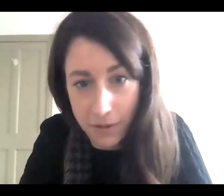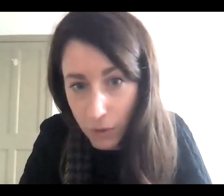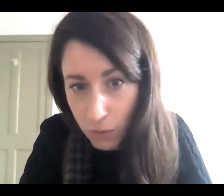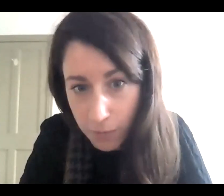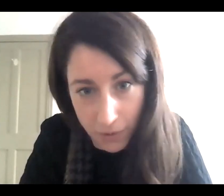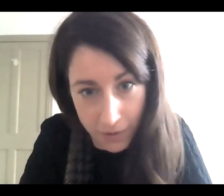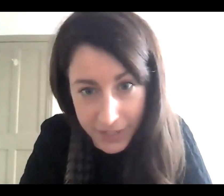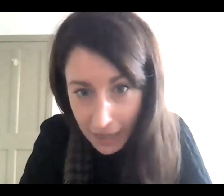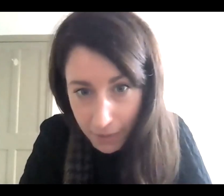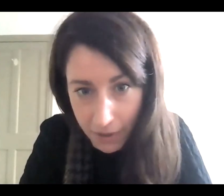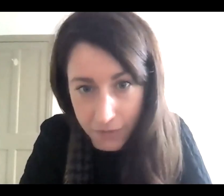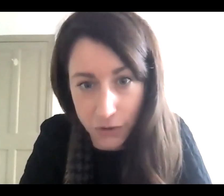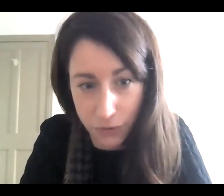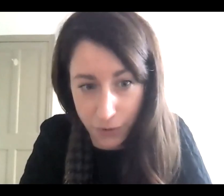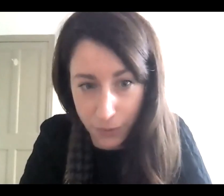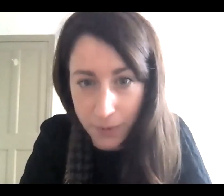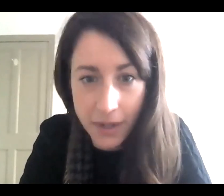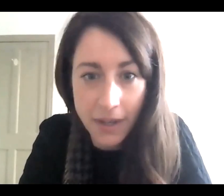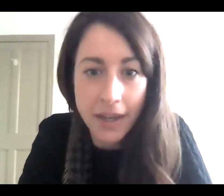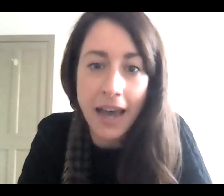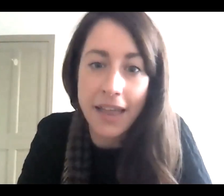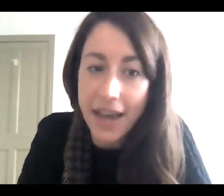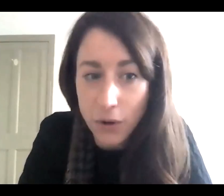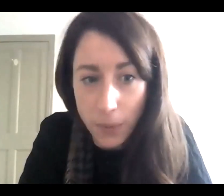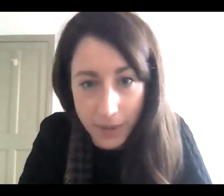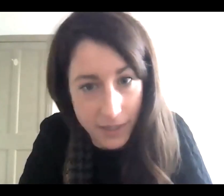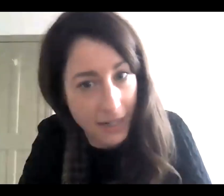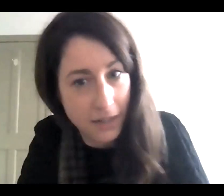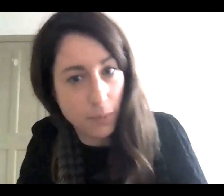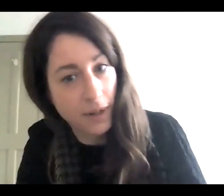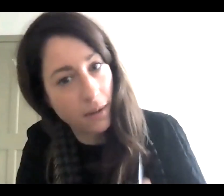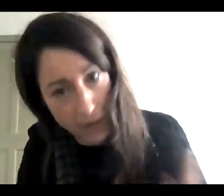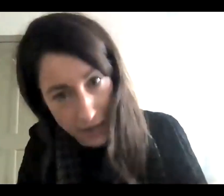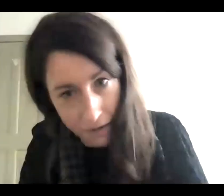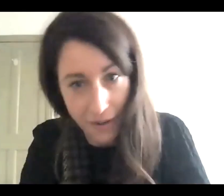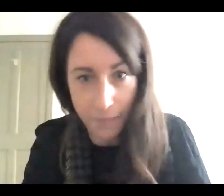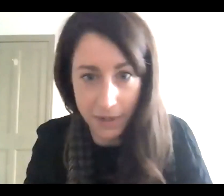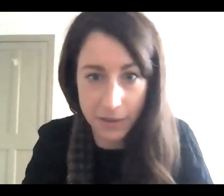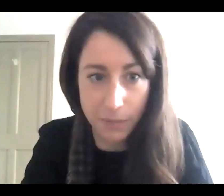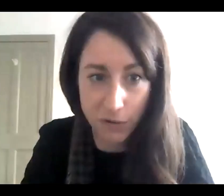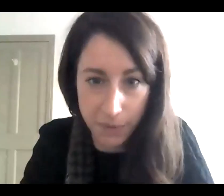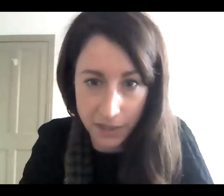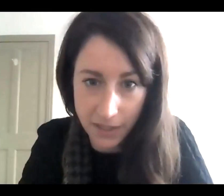Globe called 'The Taming of the Shrew' and that coincided with the Waking the Feminist movement